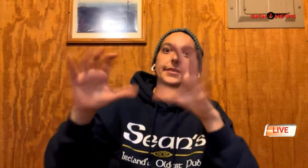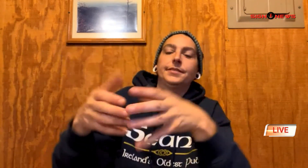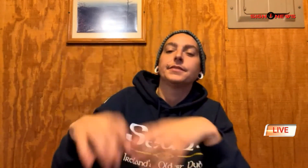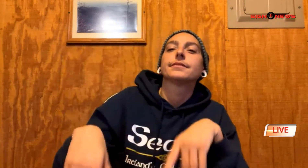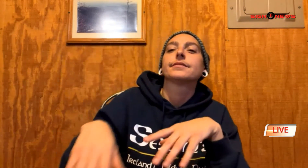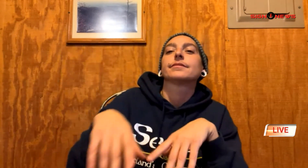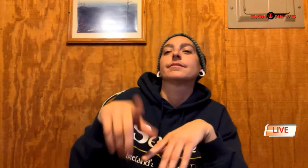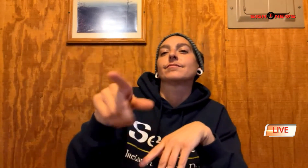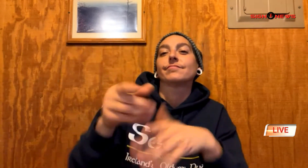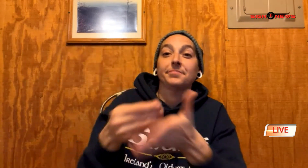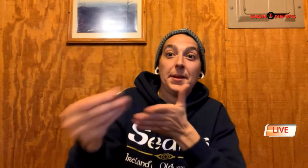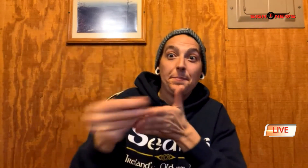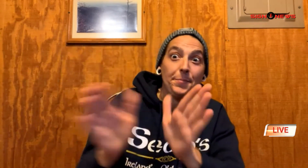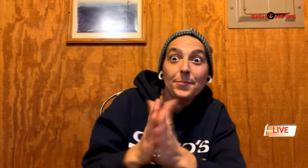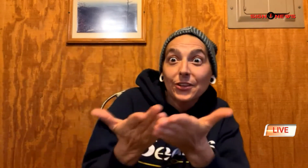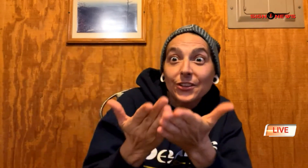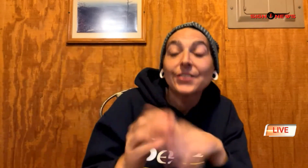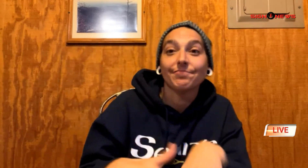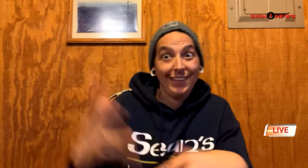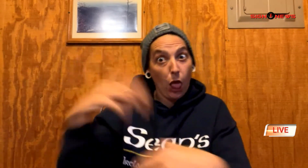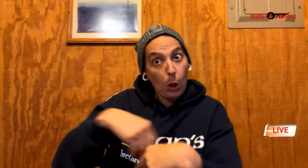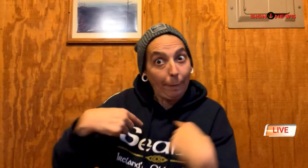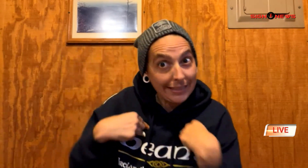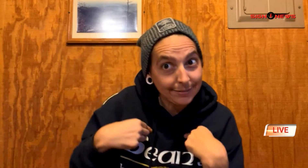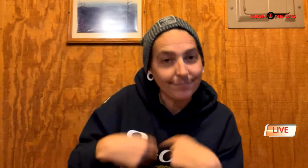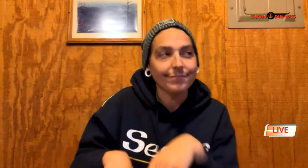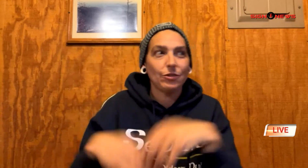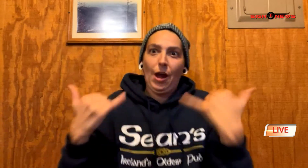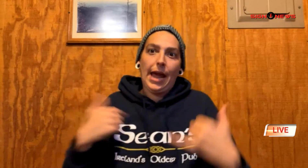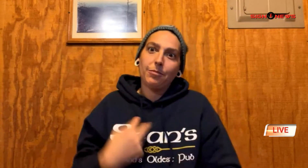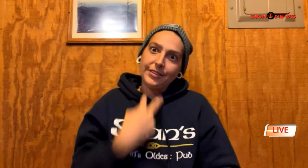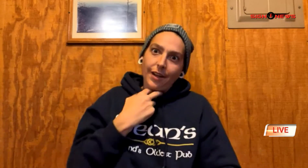so we deftly hope that you support disability blue businesses and buy the book including